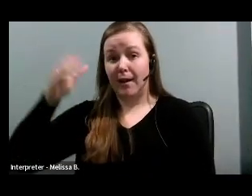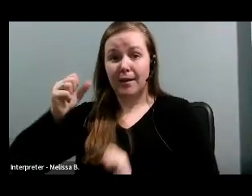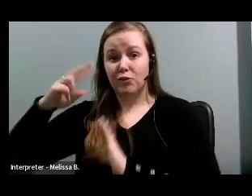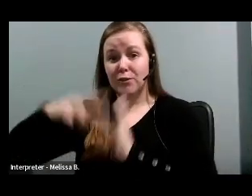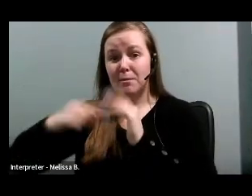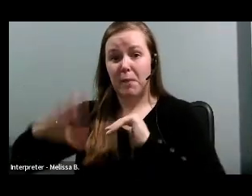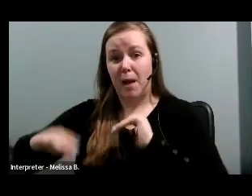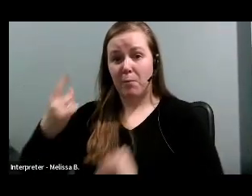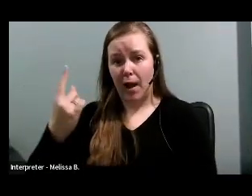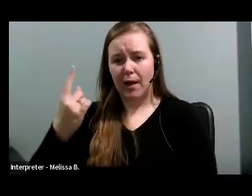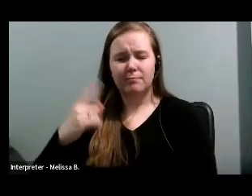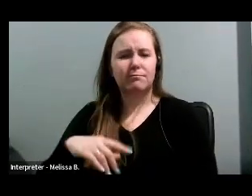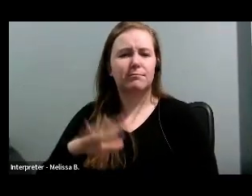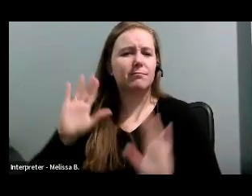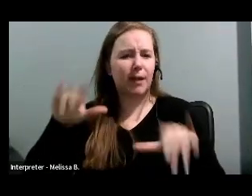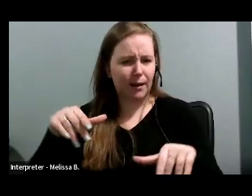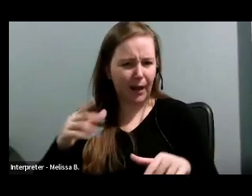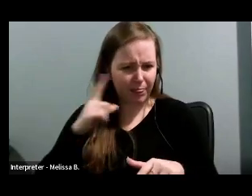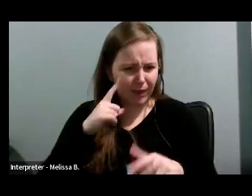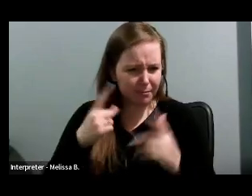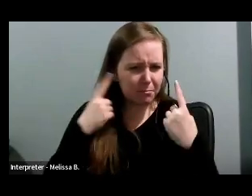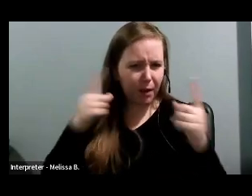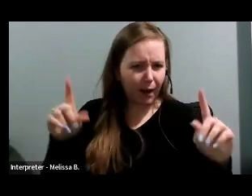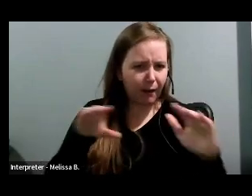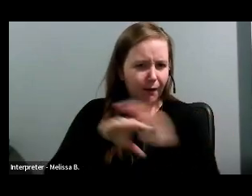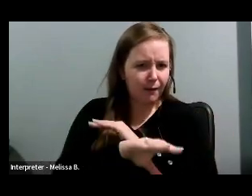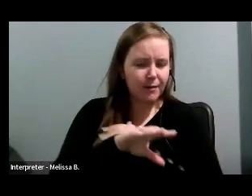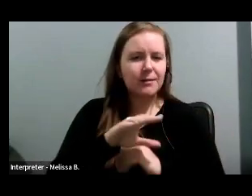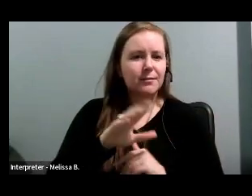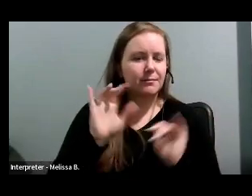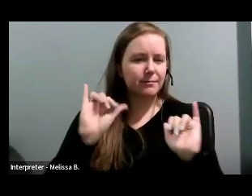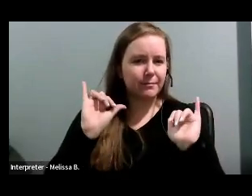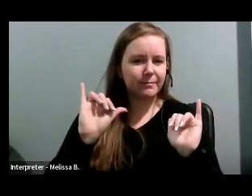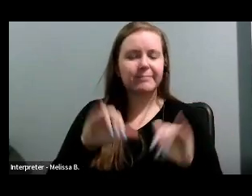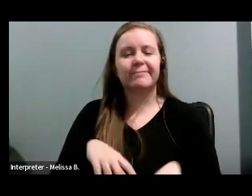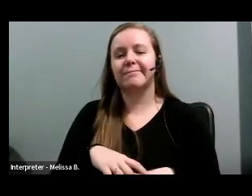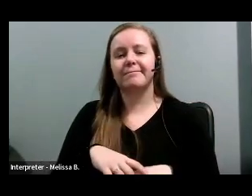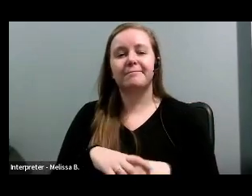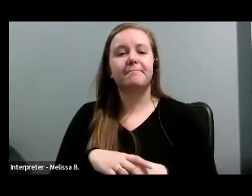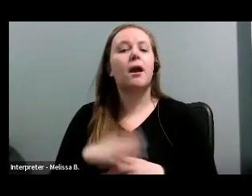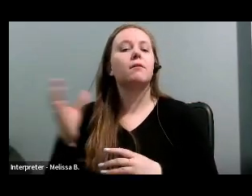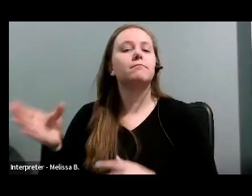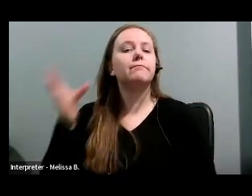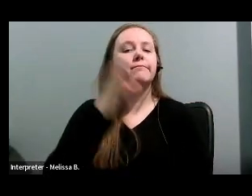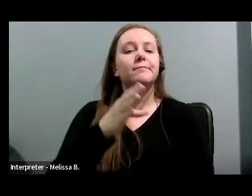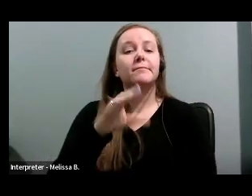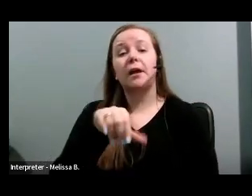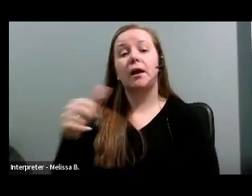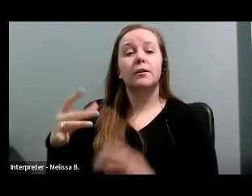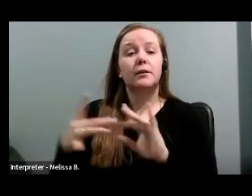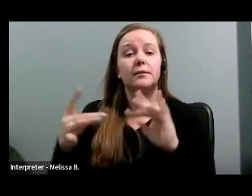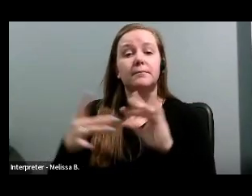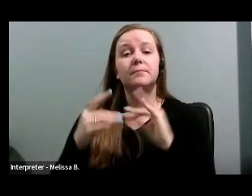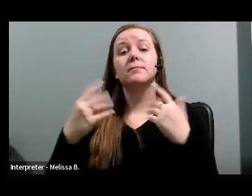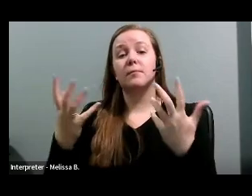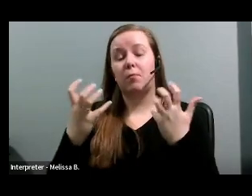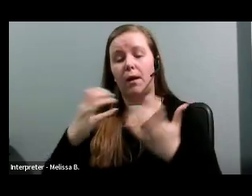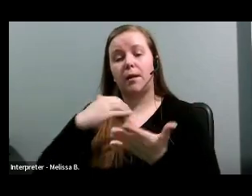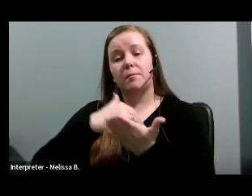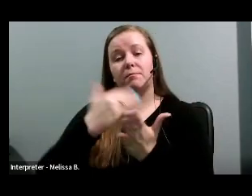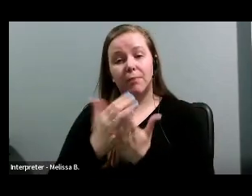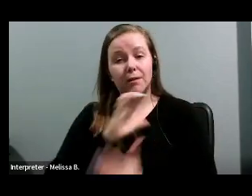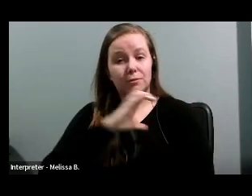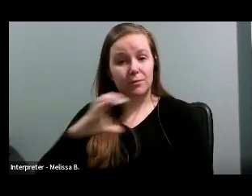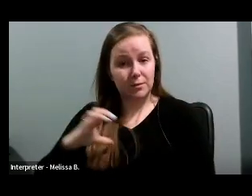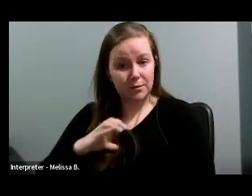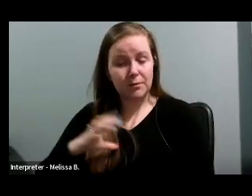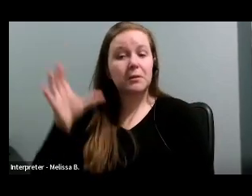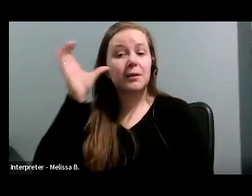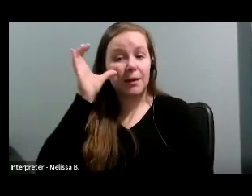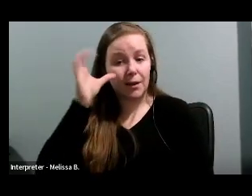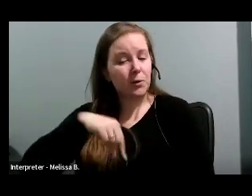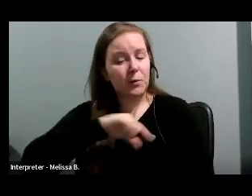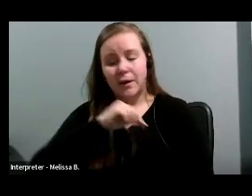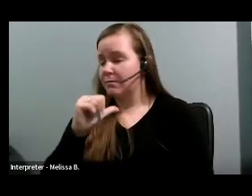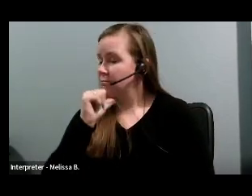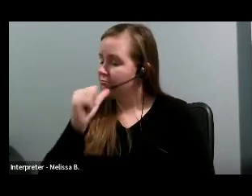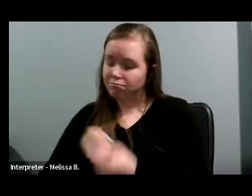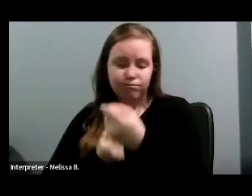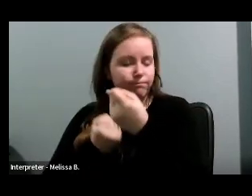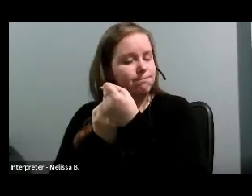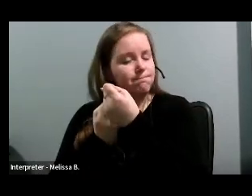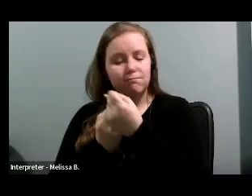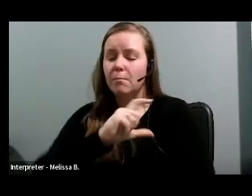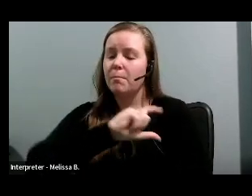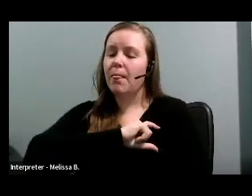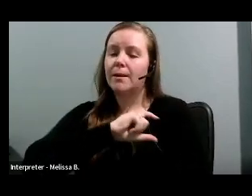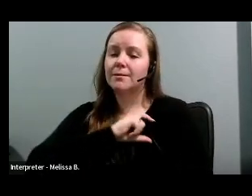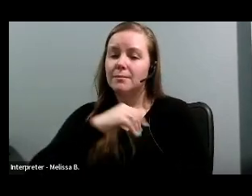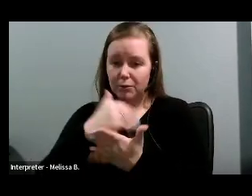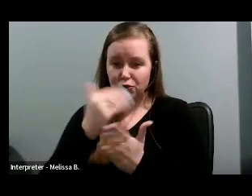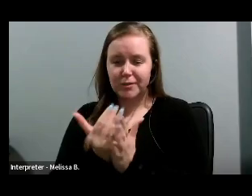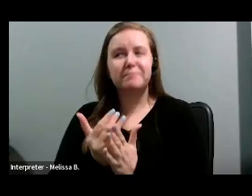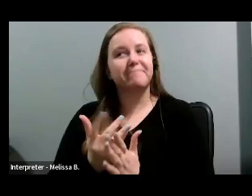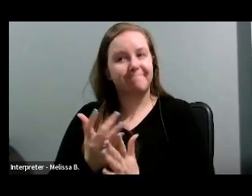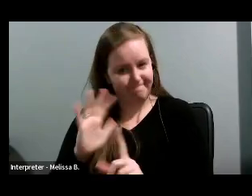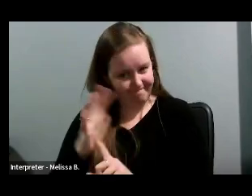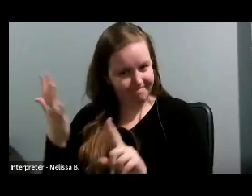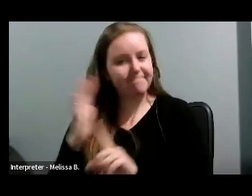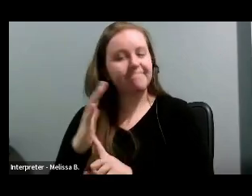Shannon Spencer (she/her): Okay, I think I finally got access, I figured out the problem. Okay, so then someone says, I want the Budget Committee to hear that we don't support the police budget. That's a popular, popular opinion here. Okay.